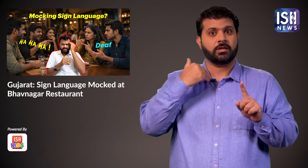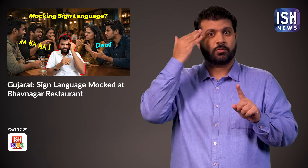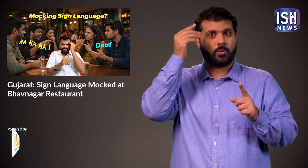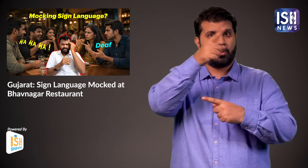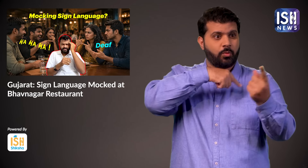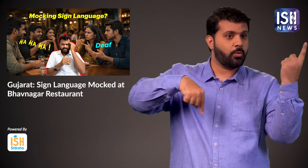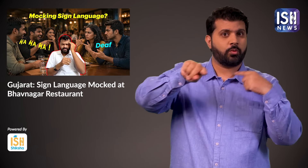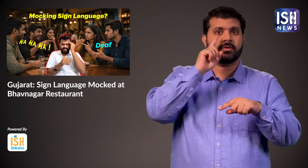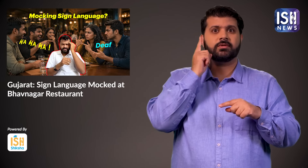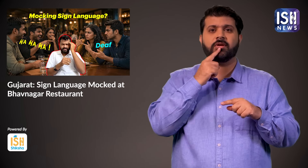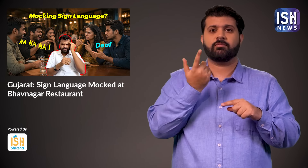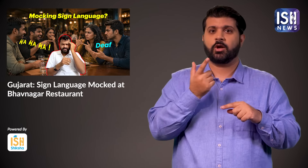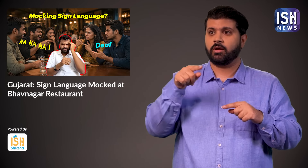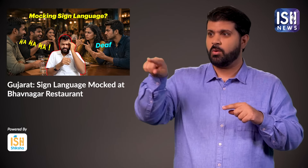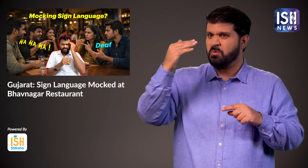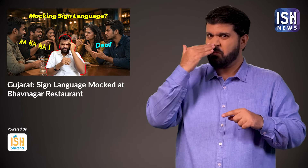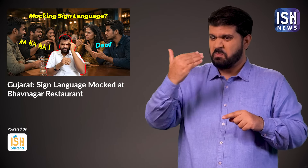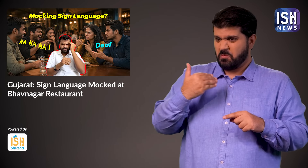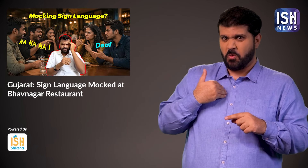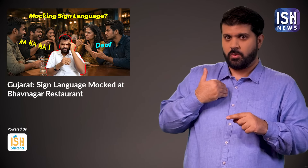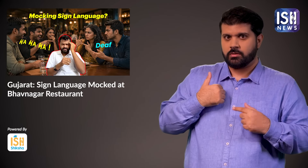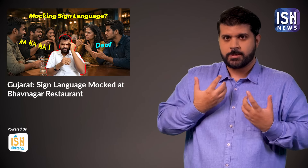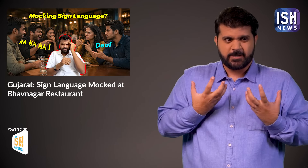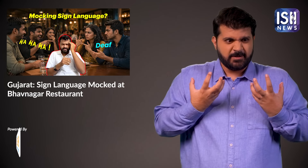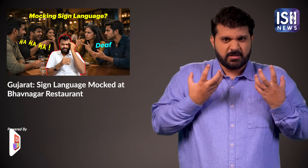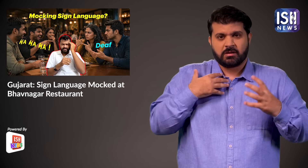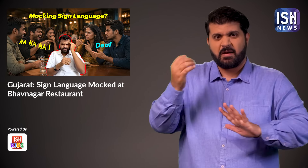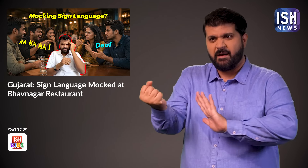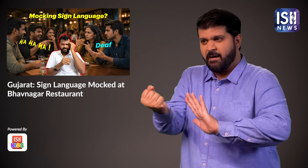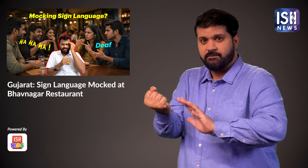I know often, when Deaf people are mocked, we react with anger or even physical confrontation,